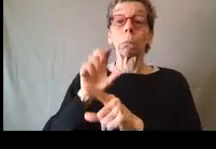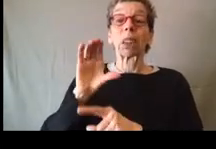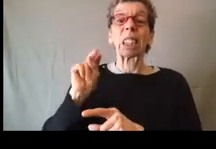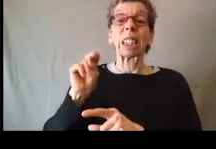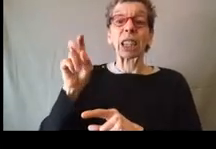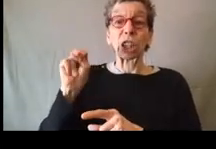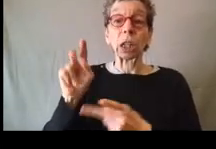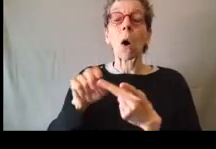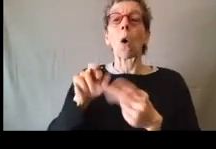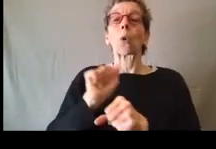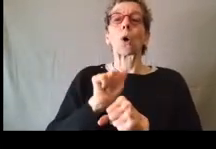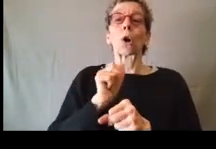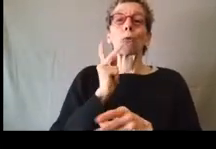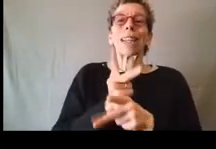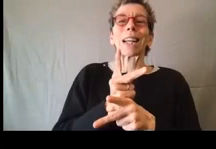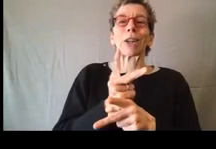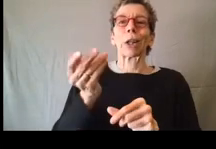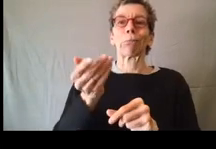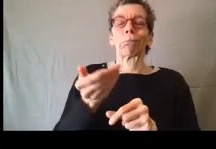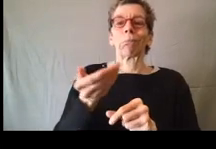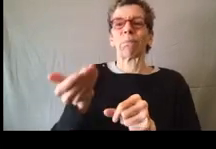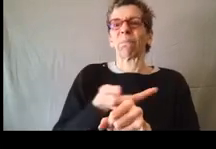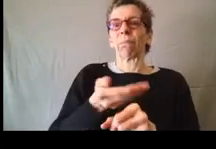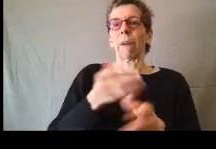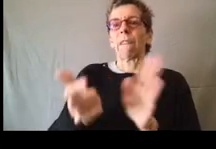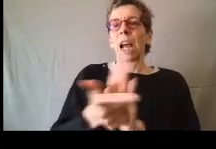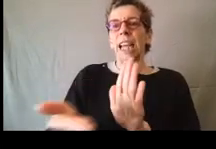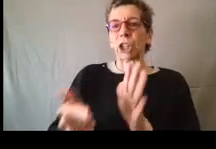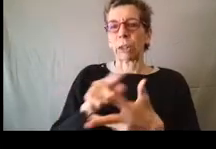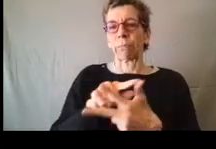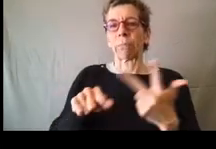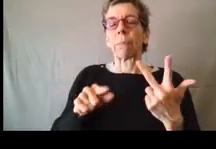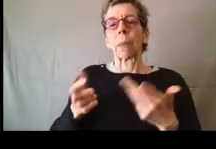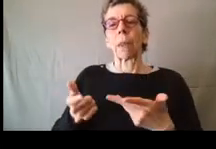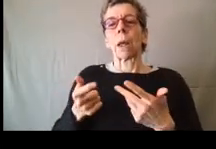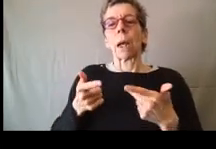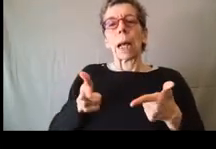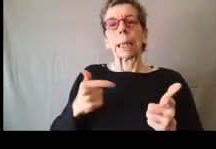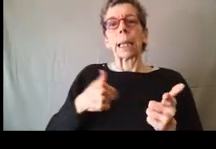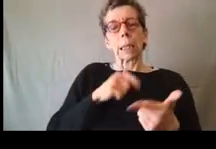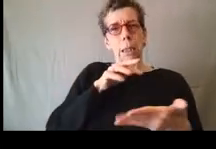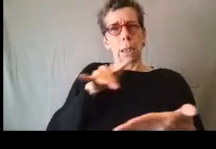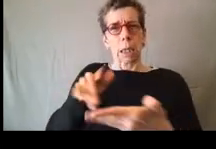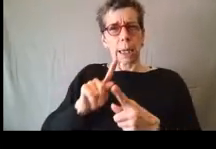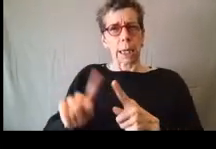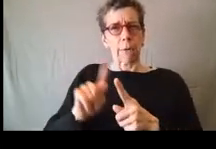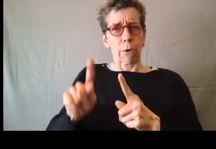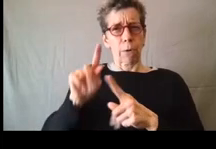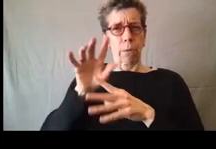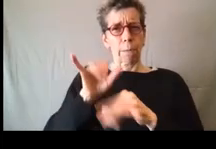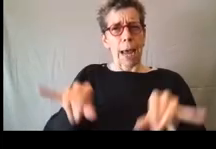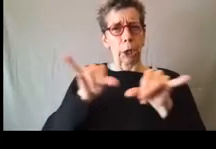It also allows researchers to study the characteristics of employers, differences in discrimination